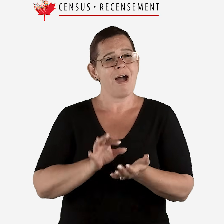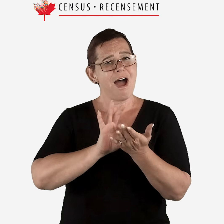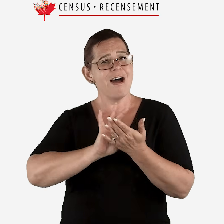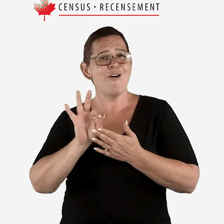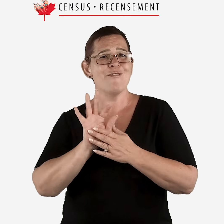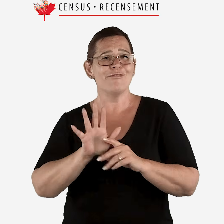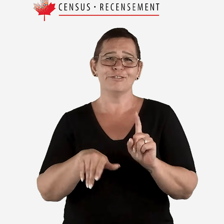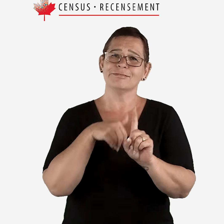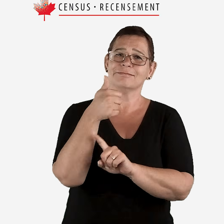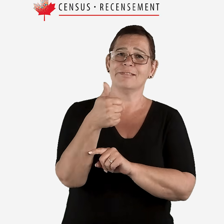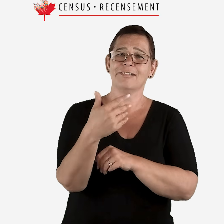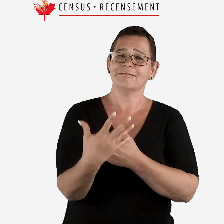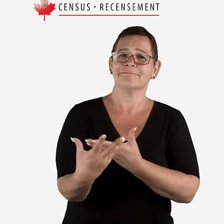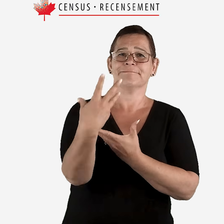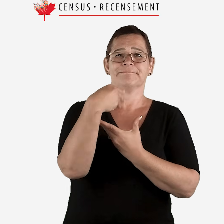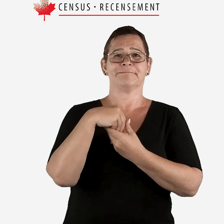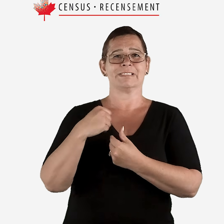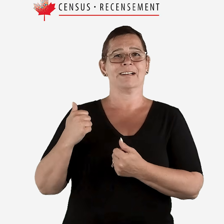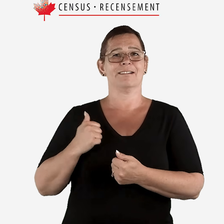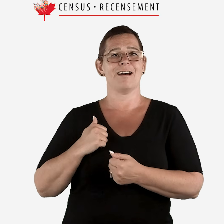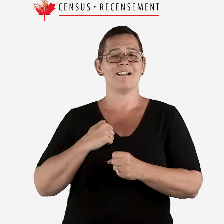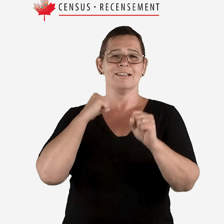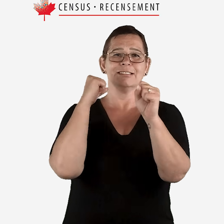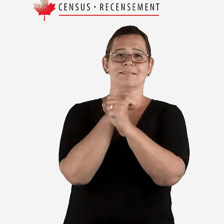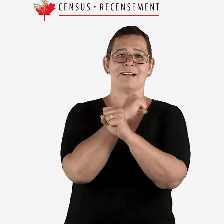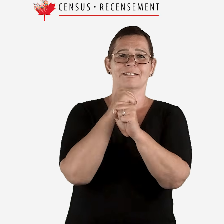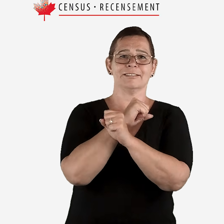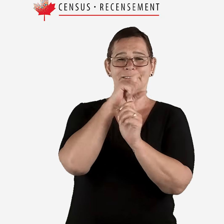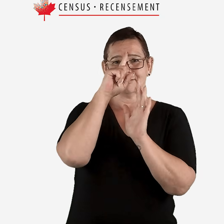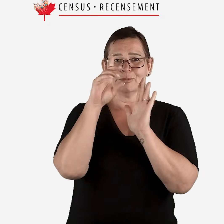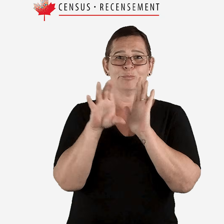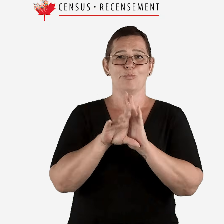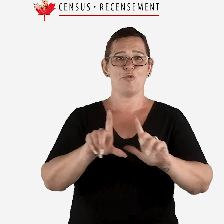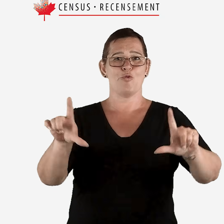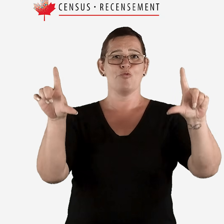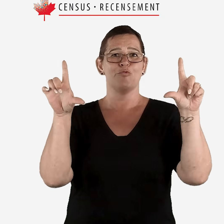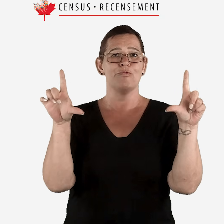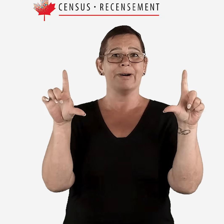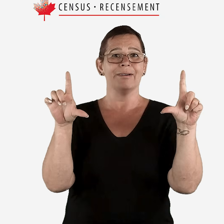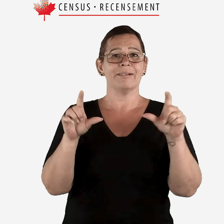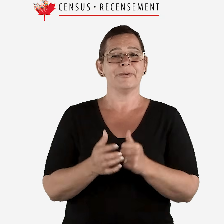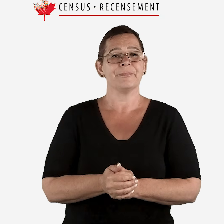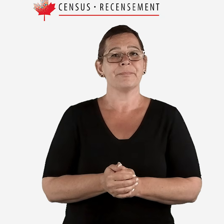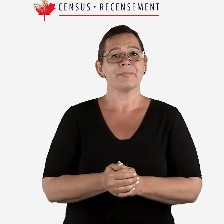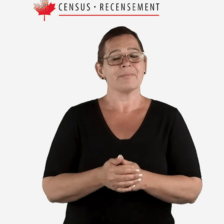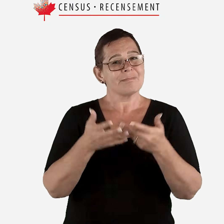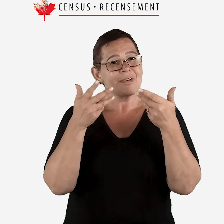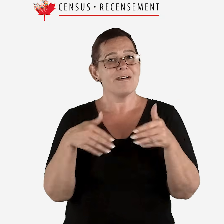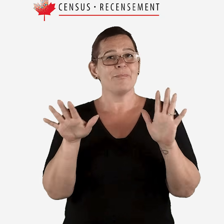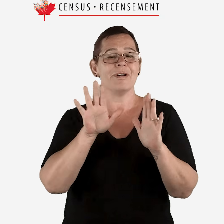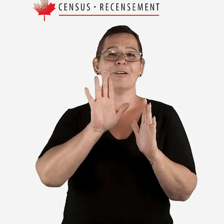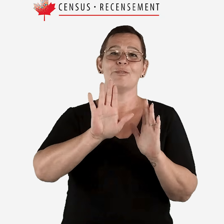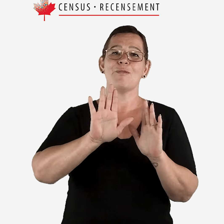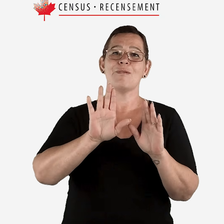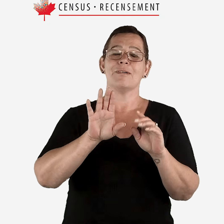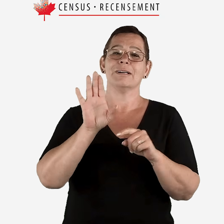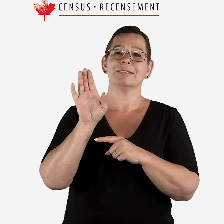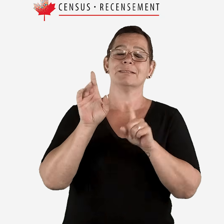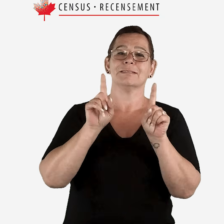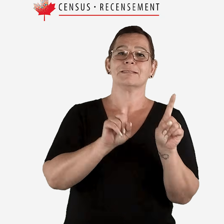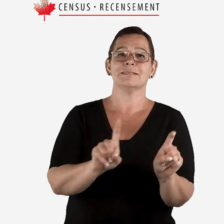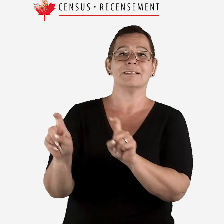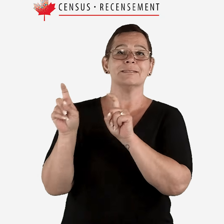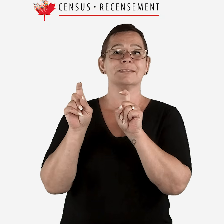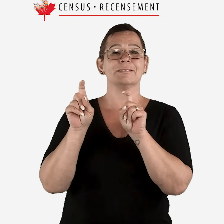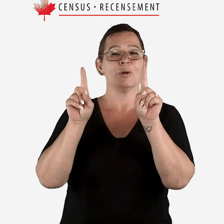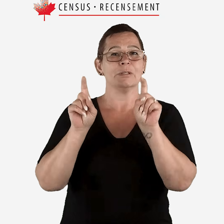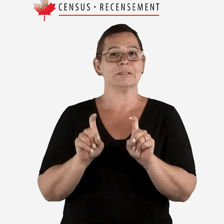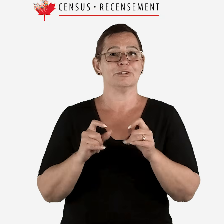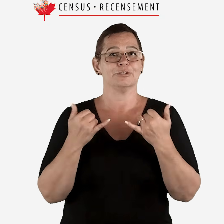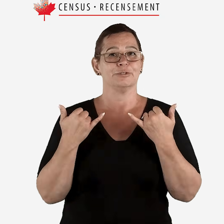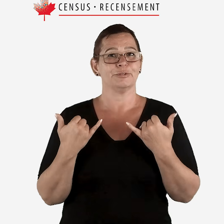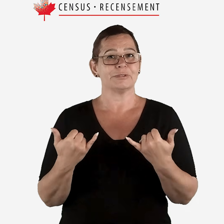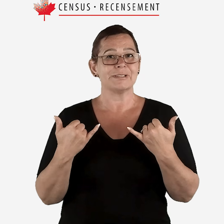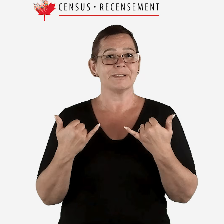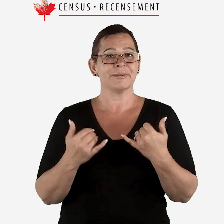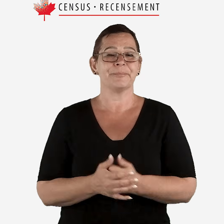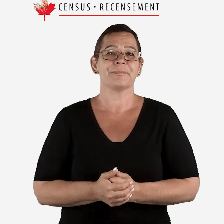Count yourself into Canada’s statistical portrait— complete your census questionnaire today.